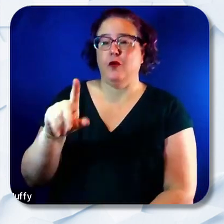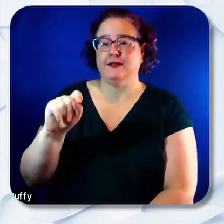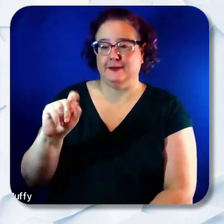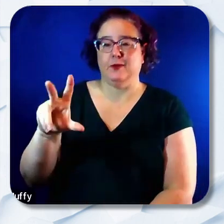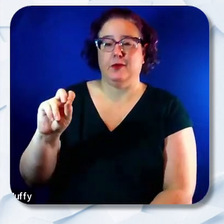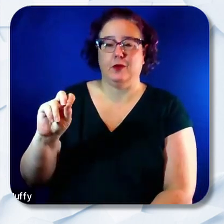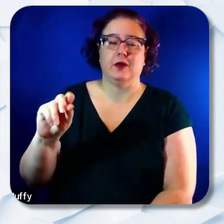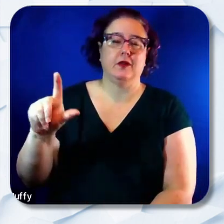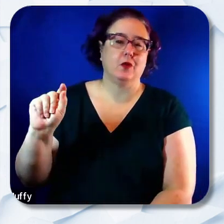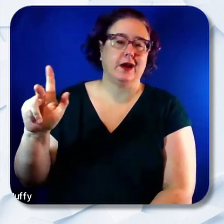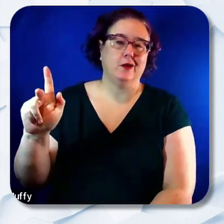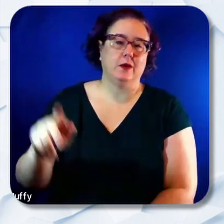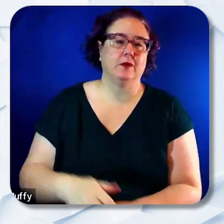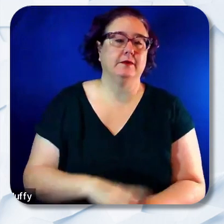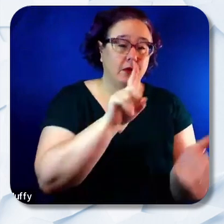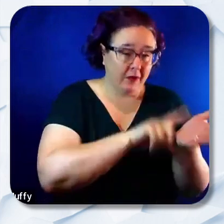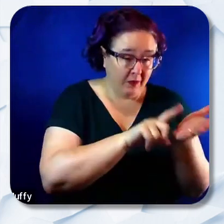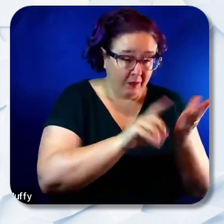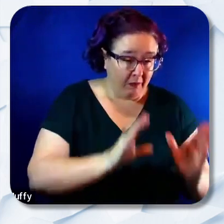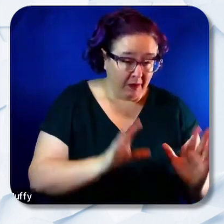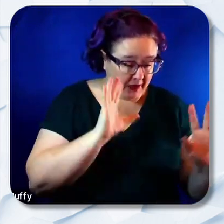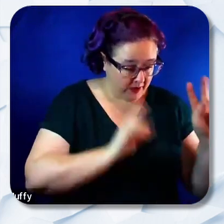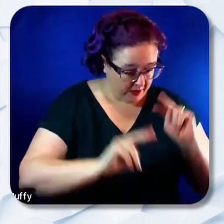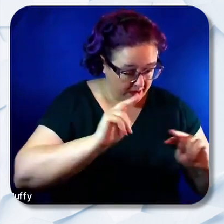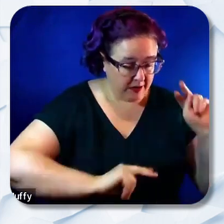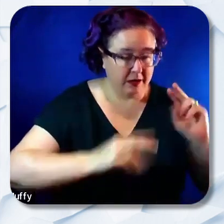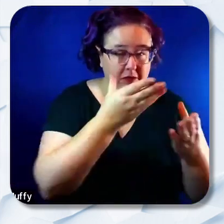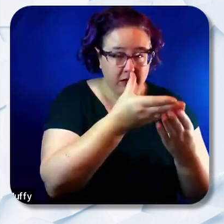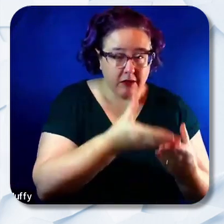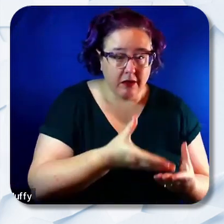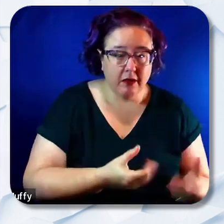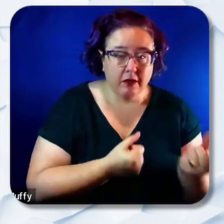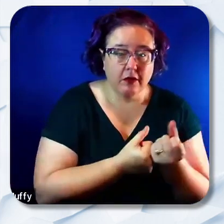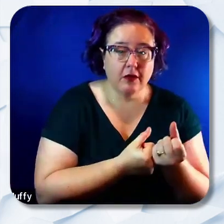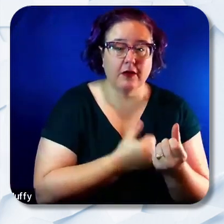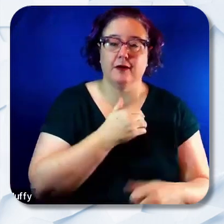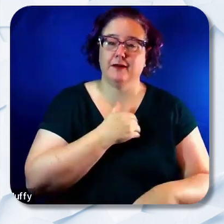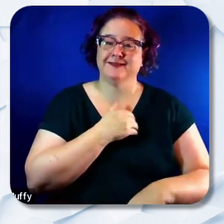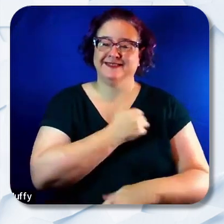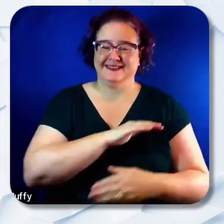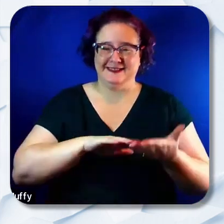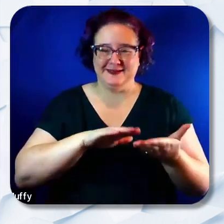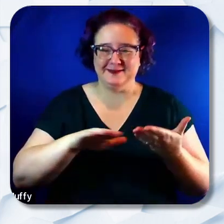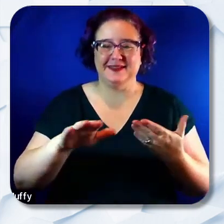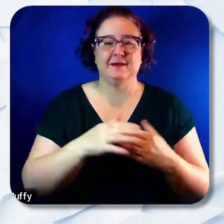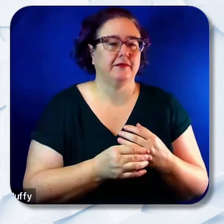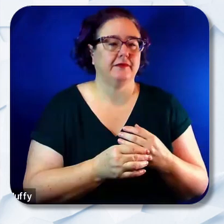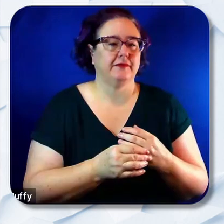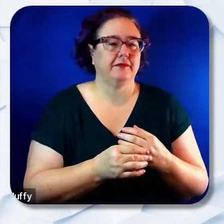Auditors will review documentation to support and excuse me to support and to support the